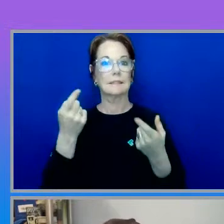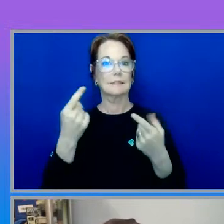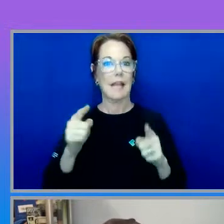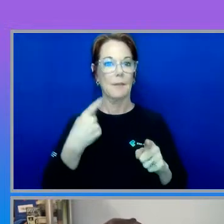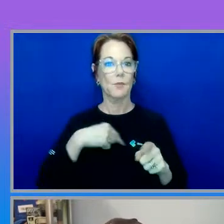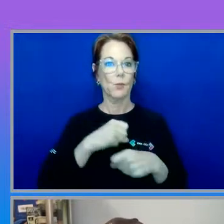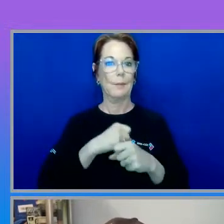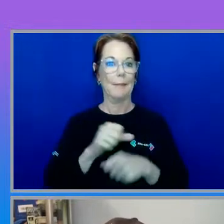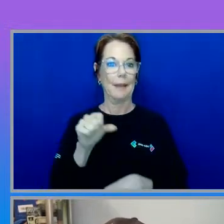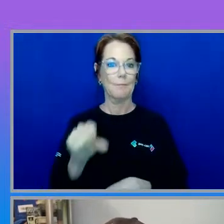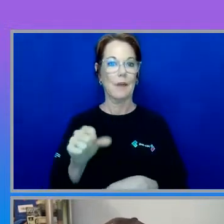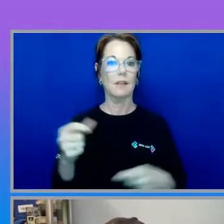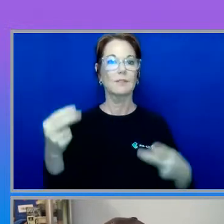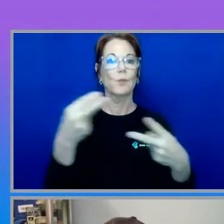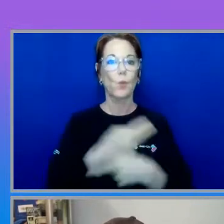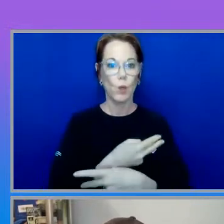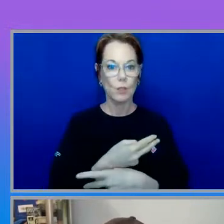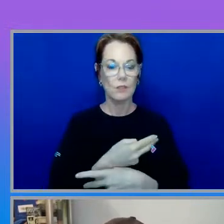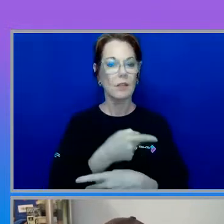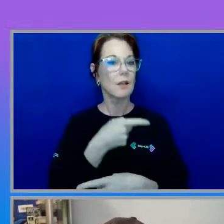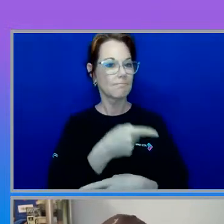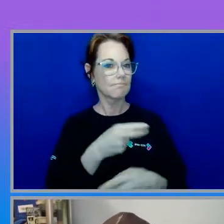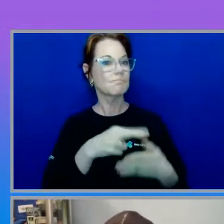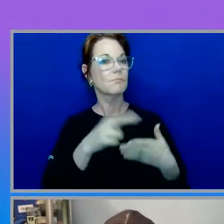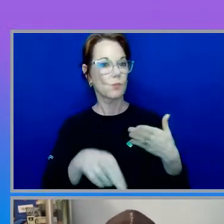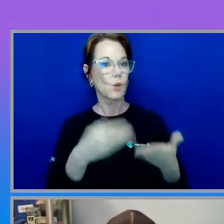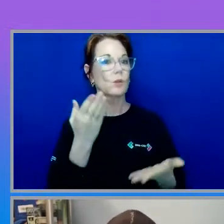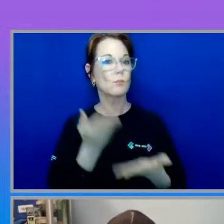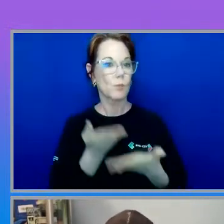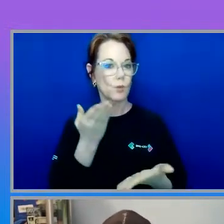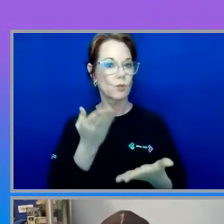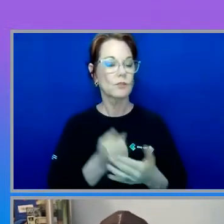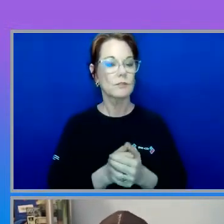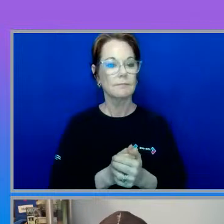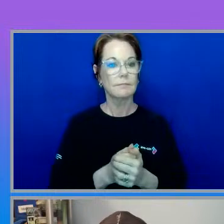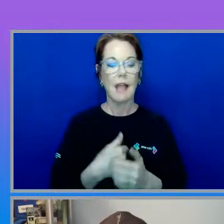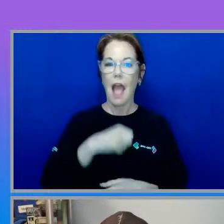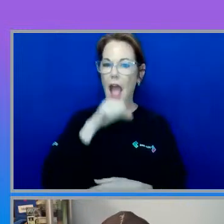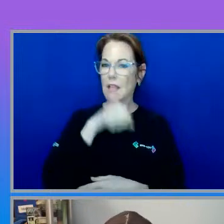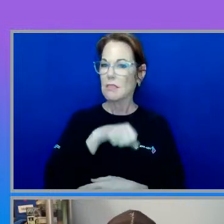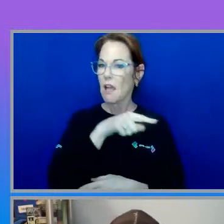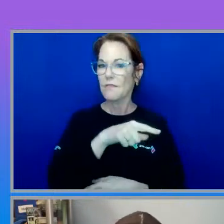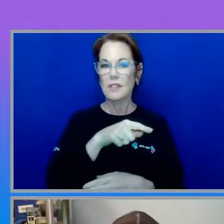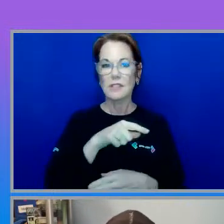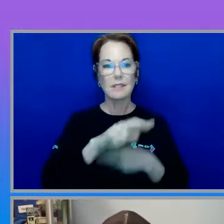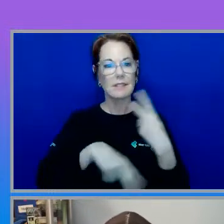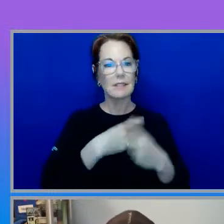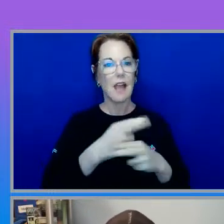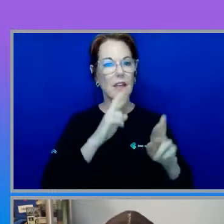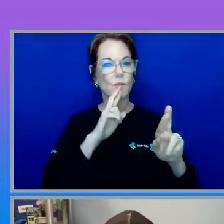that's what's being shown here in the report. But I love this kind of style of reporting